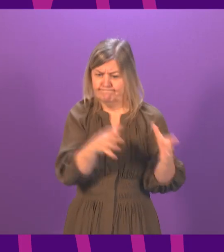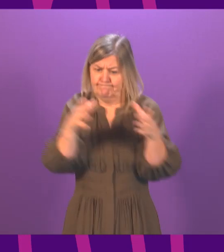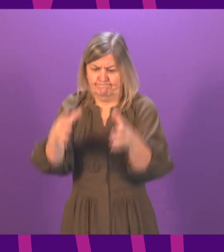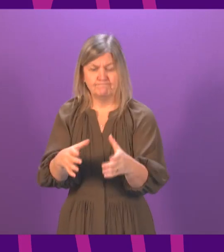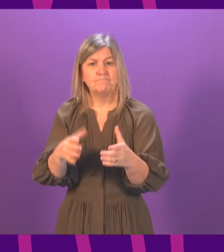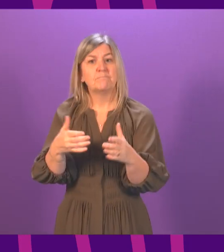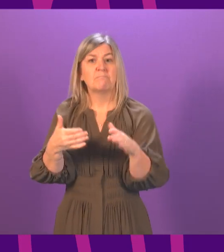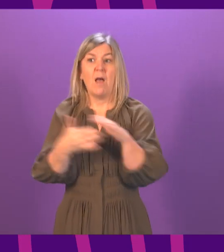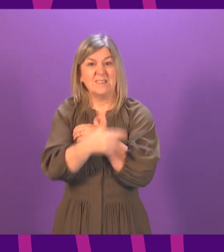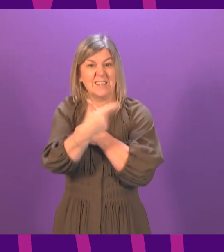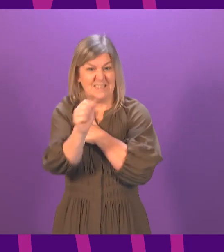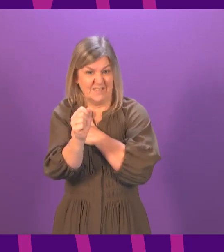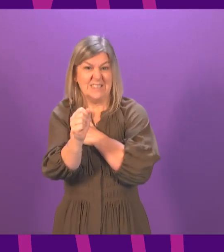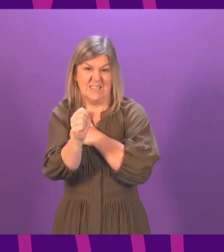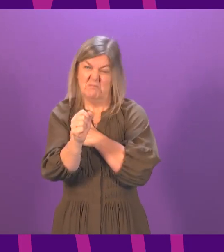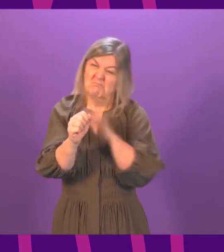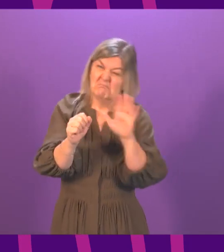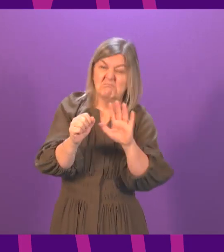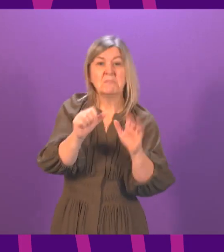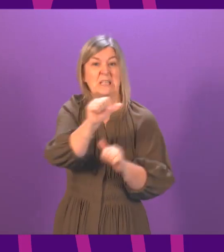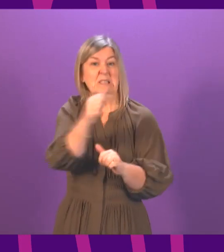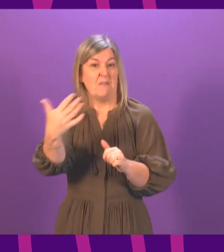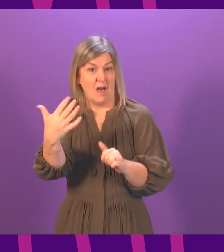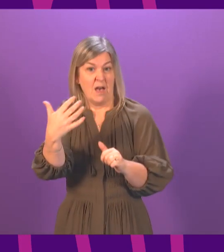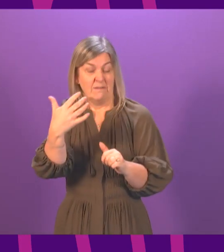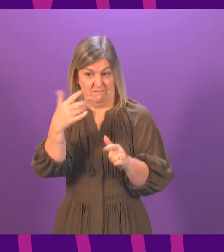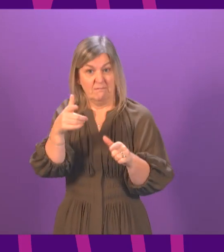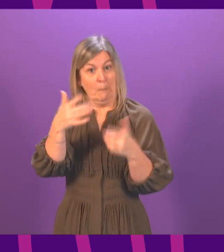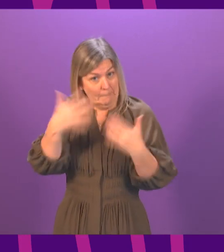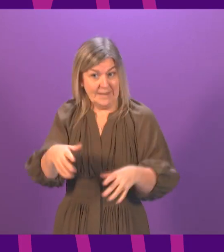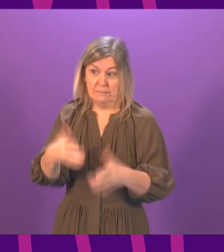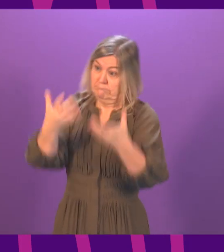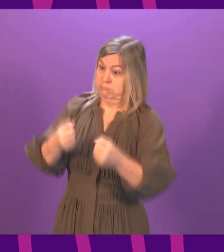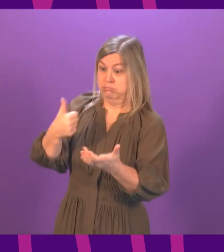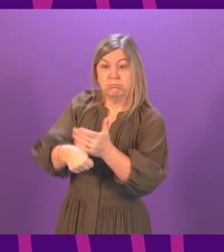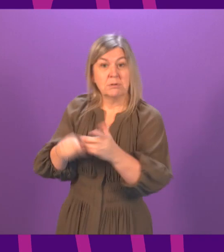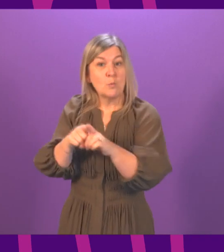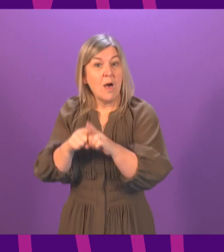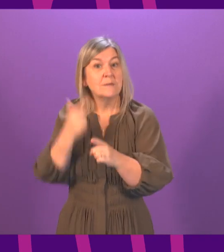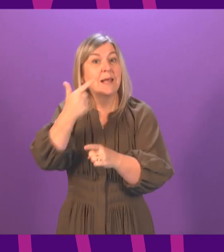also received appointments for vaccination next week. Together with people in the clinically